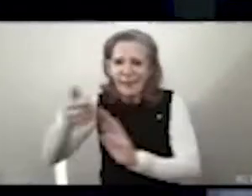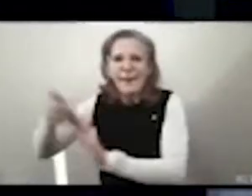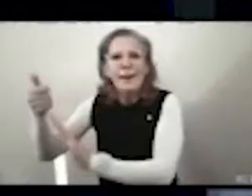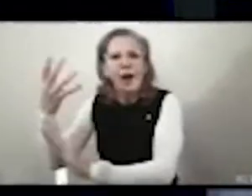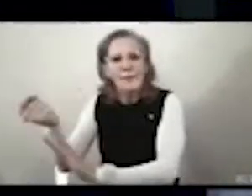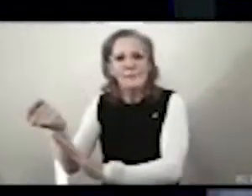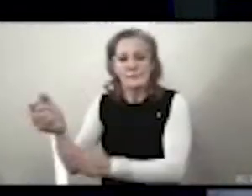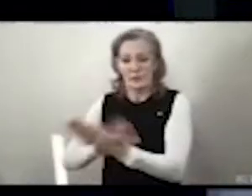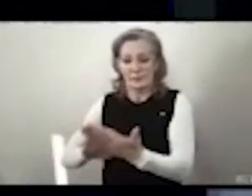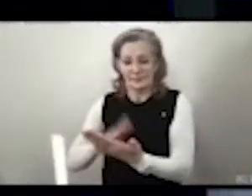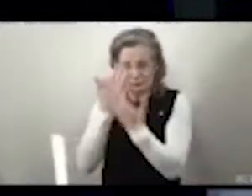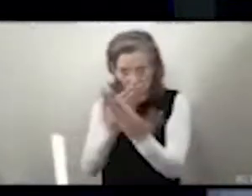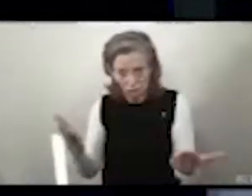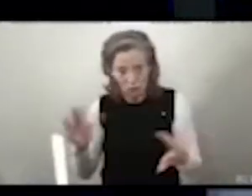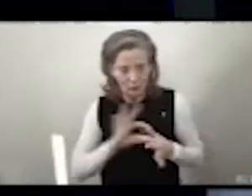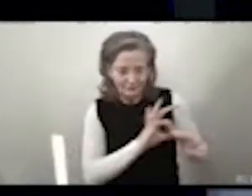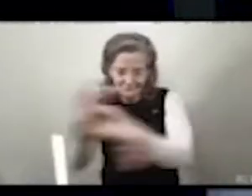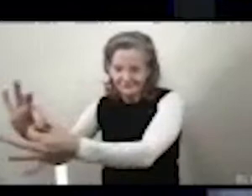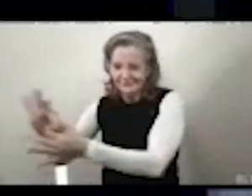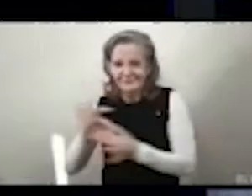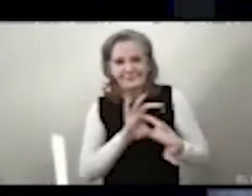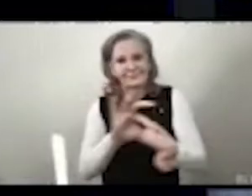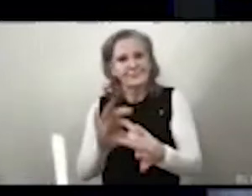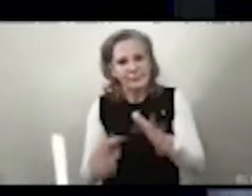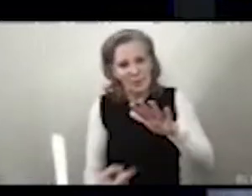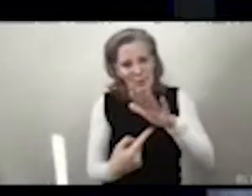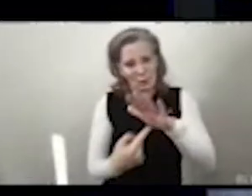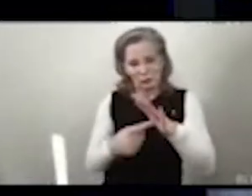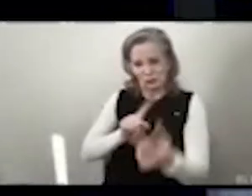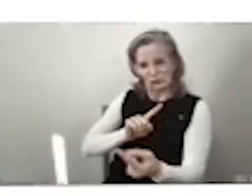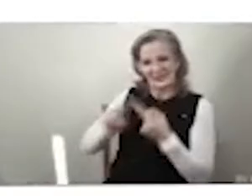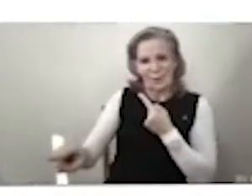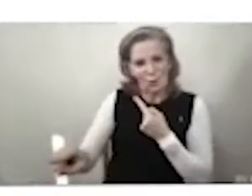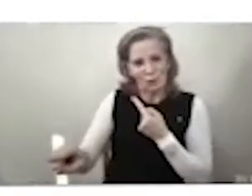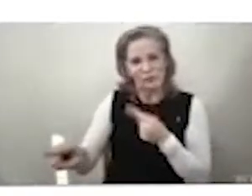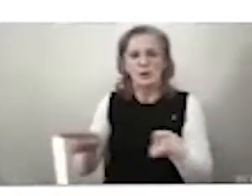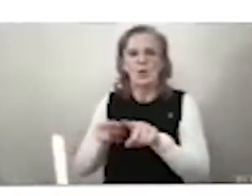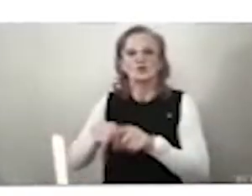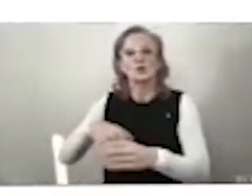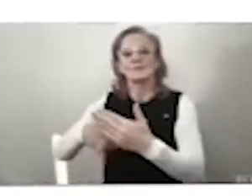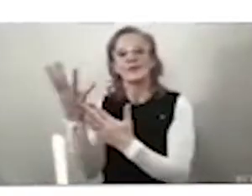both responding to the pandemic and in creating a positive future. The Commission focused its attention on